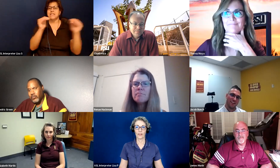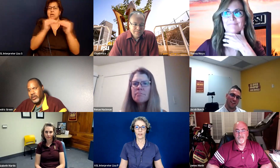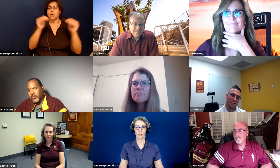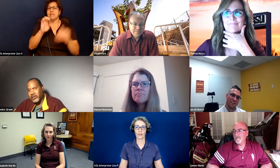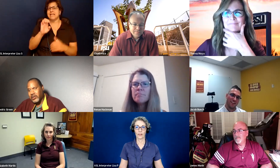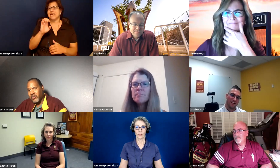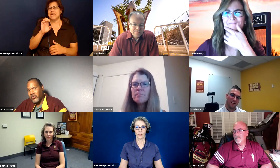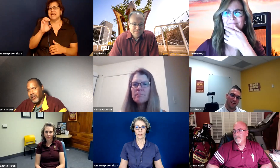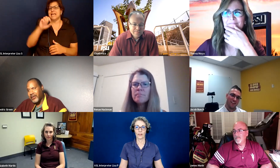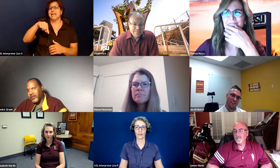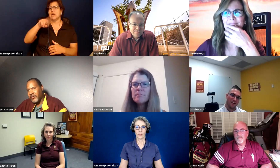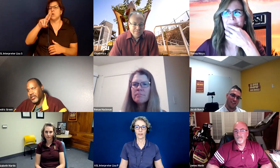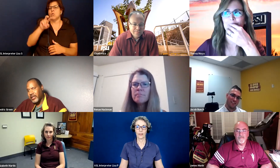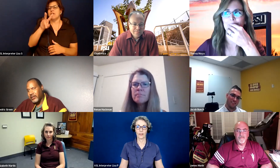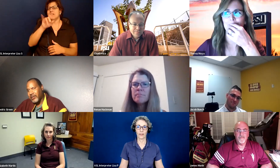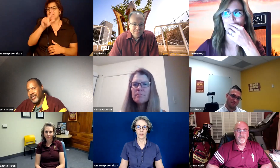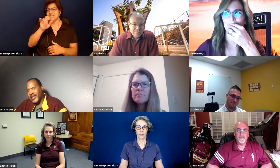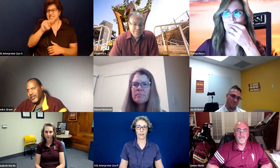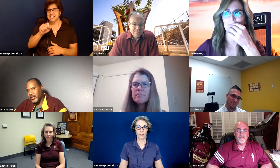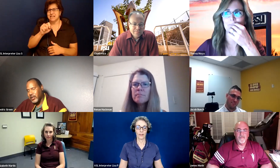which was approved by my university, by my college